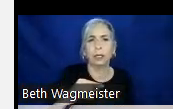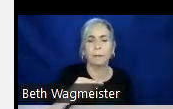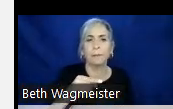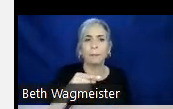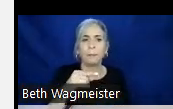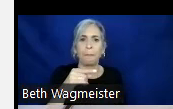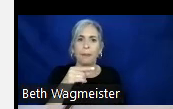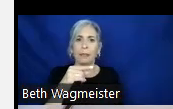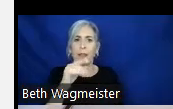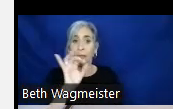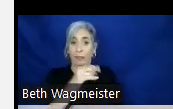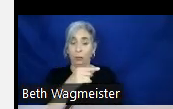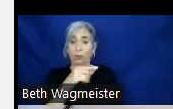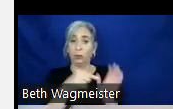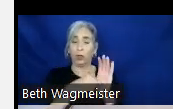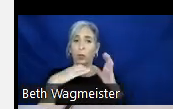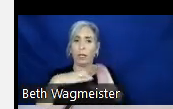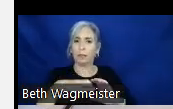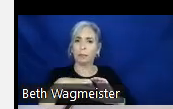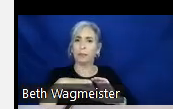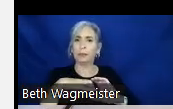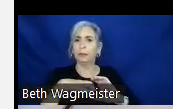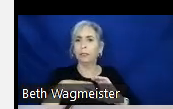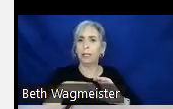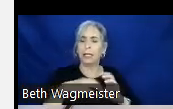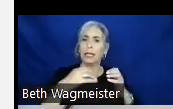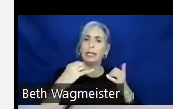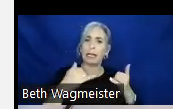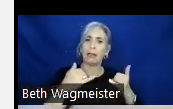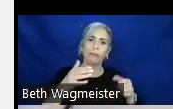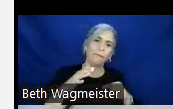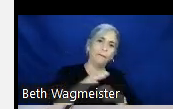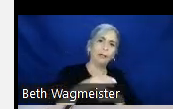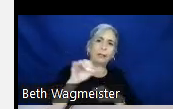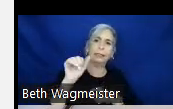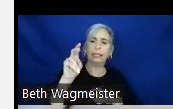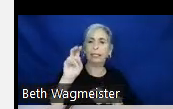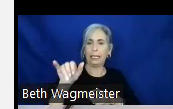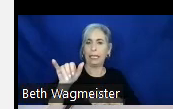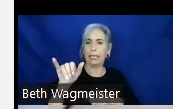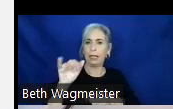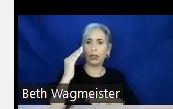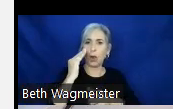show customers and say that is now all of Sanity. Knowing that all of our customers have a slightly